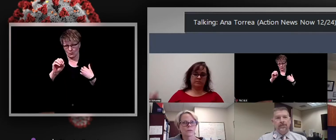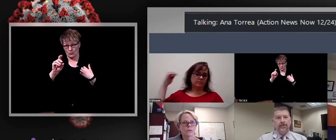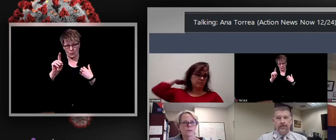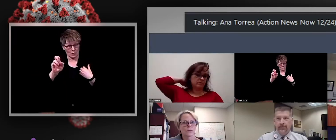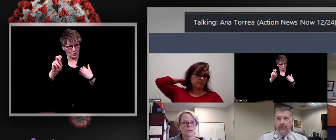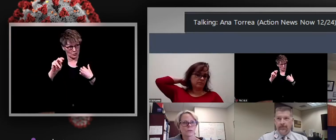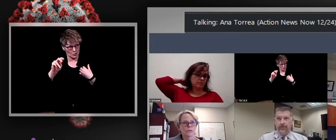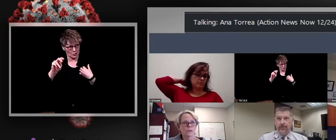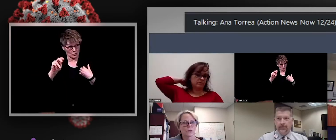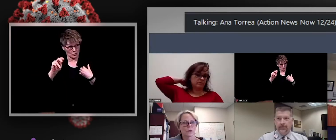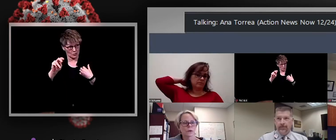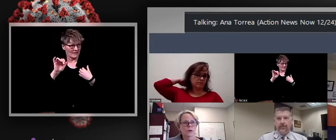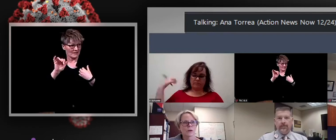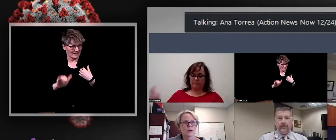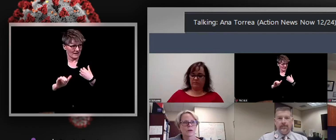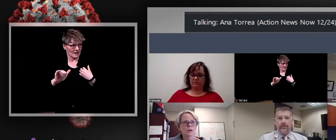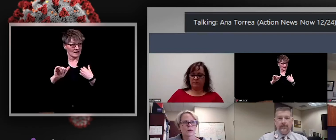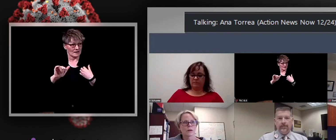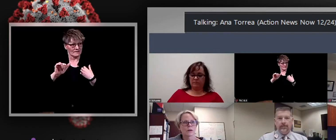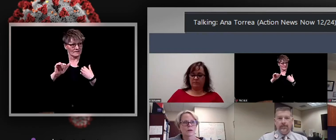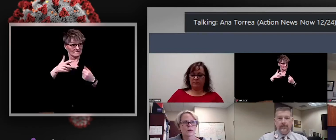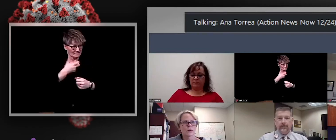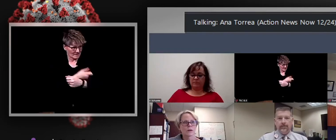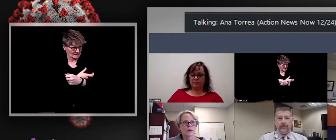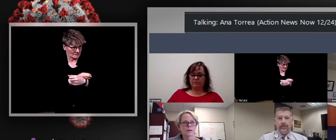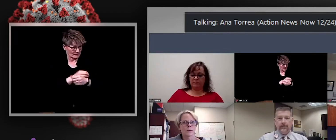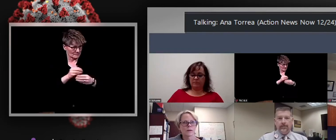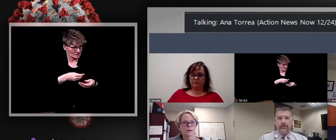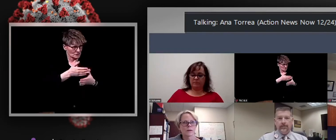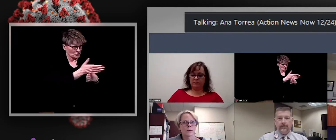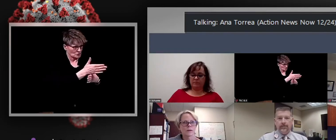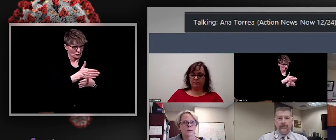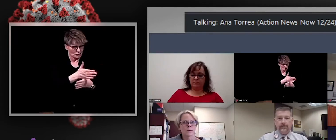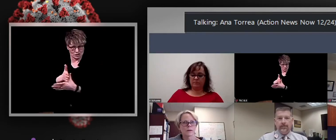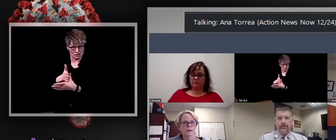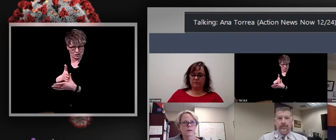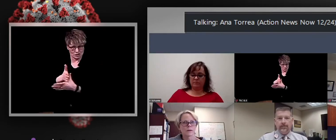discussions... Let me rephrase that. Have discussions about how that will be distributed,